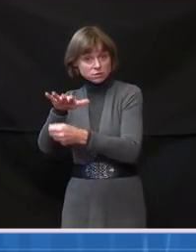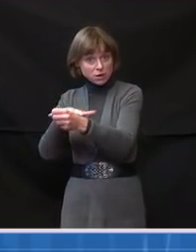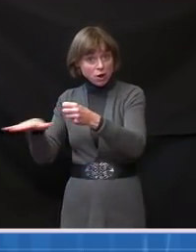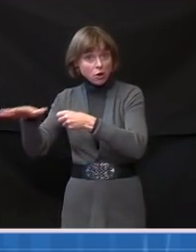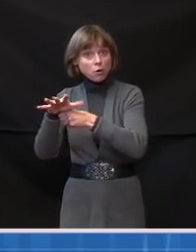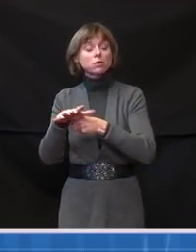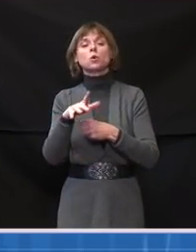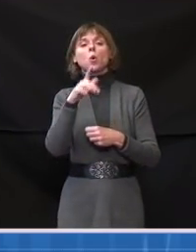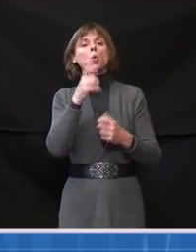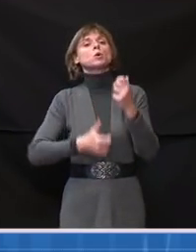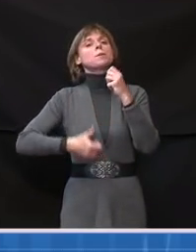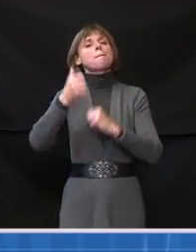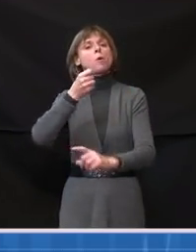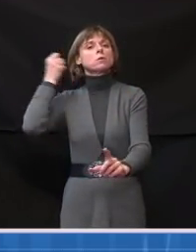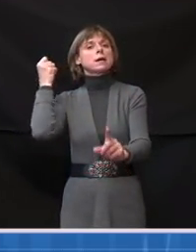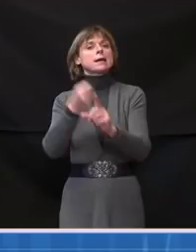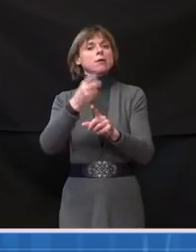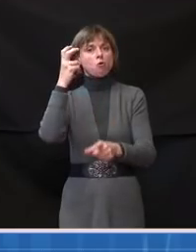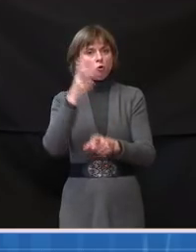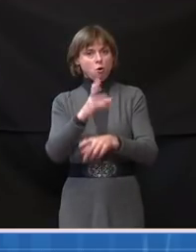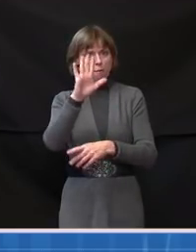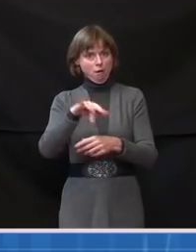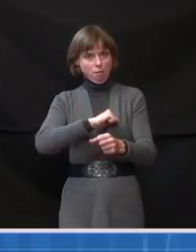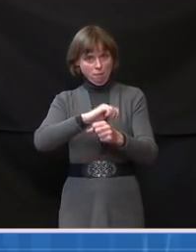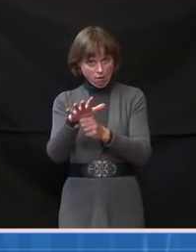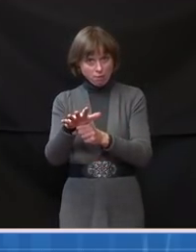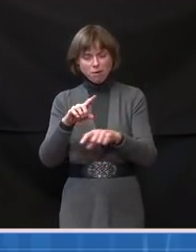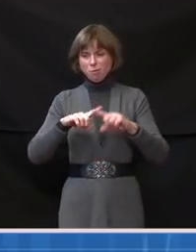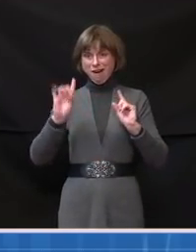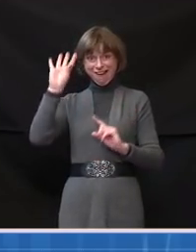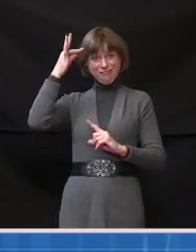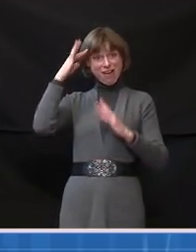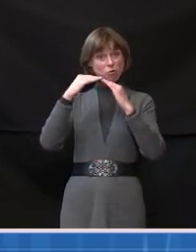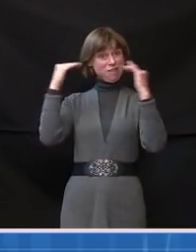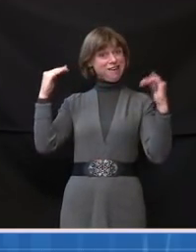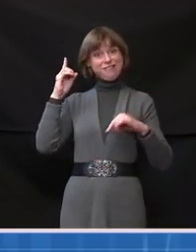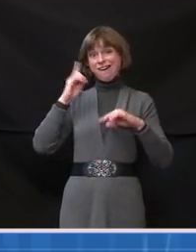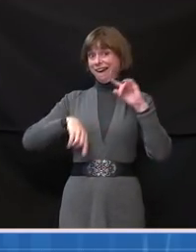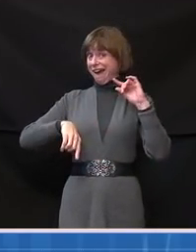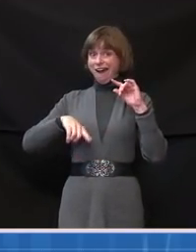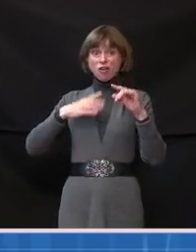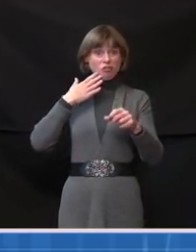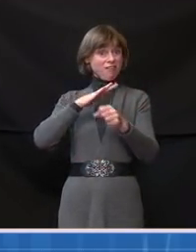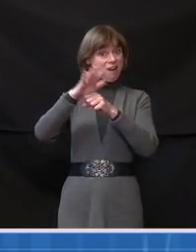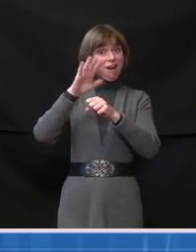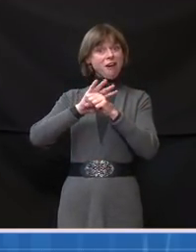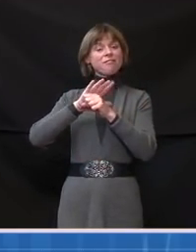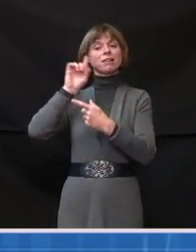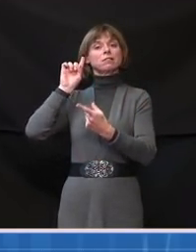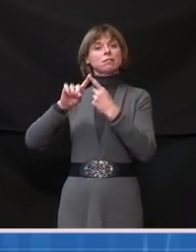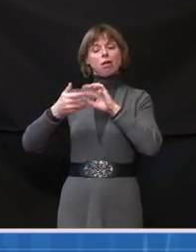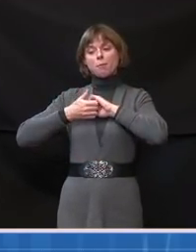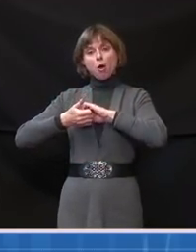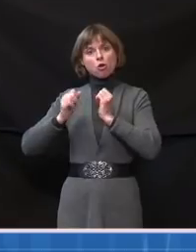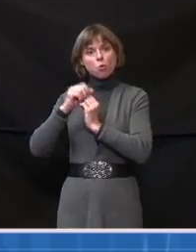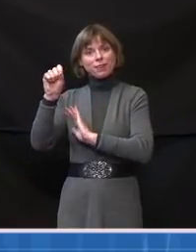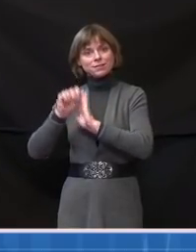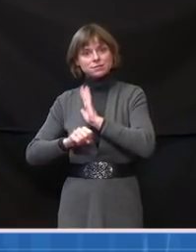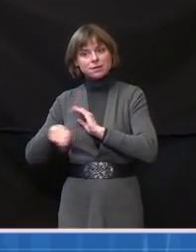But we cannot do this effectively at the federal level without our partners on the state and local level sharing the same commitment to equity.